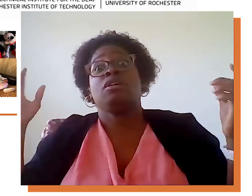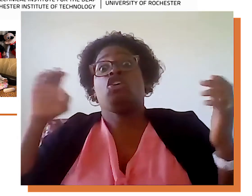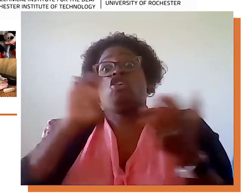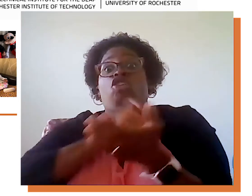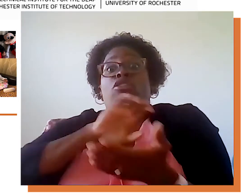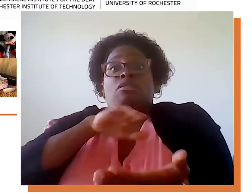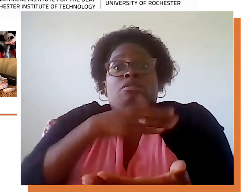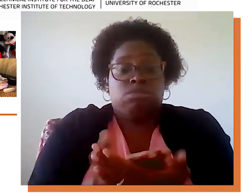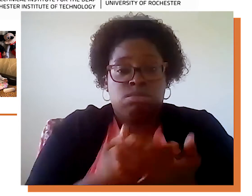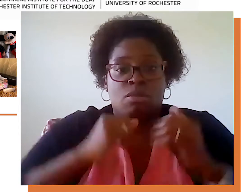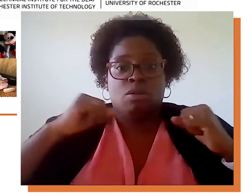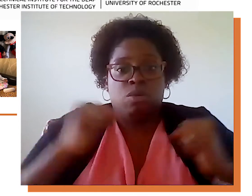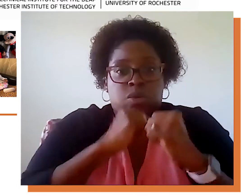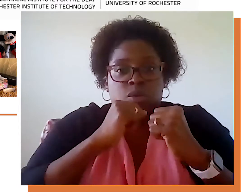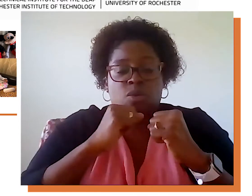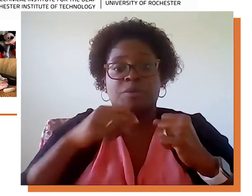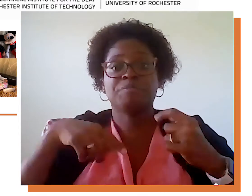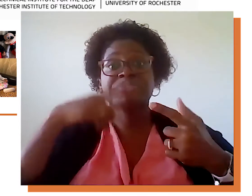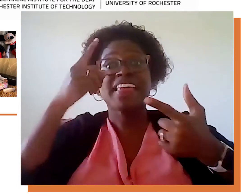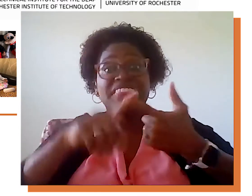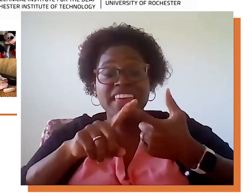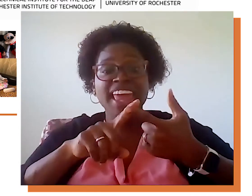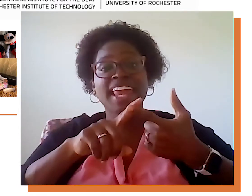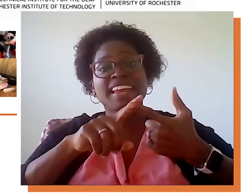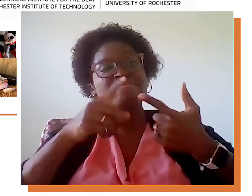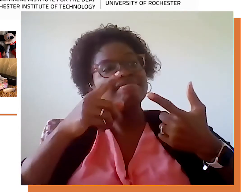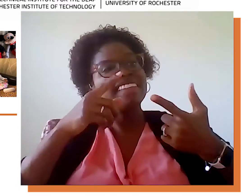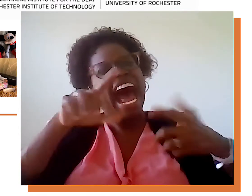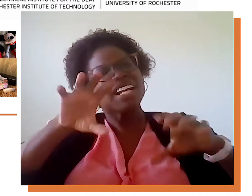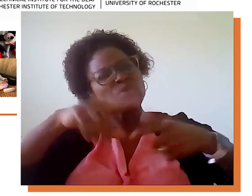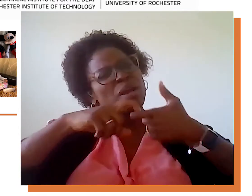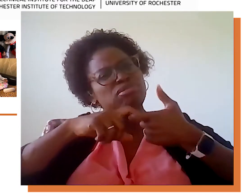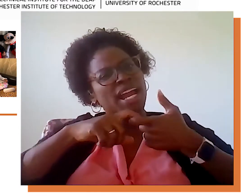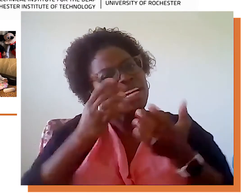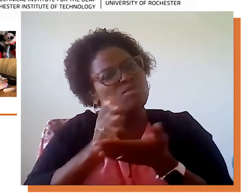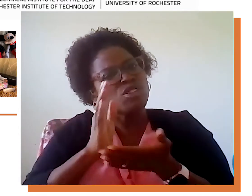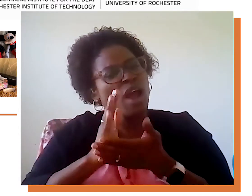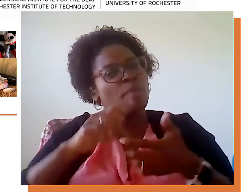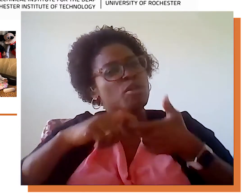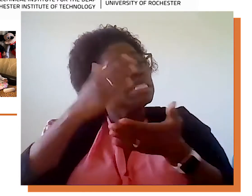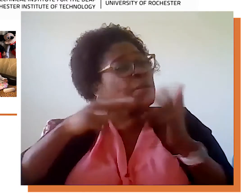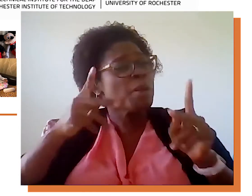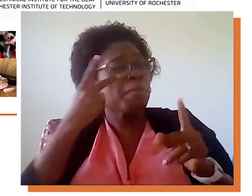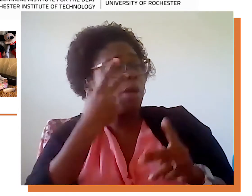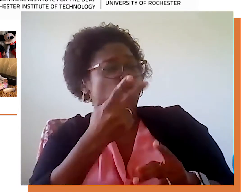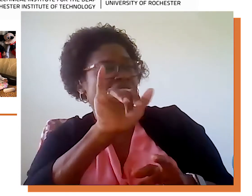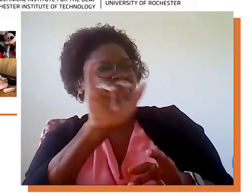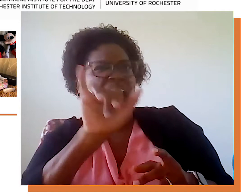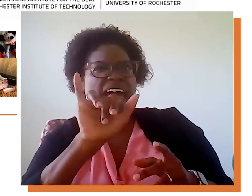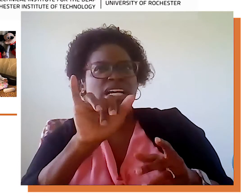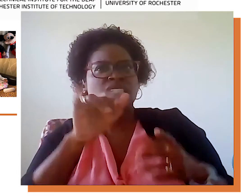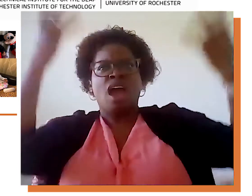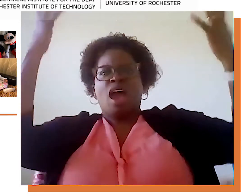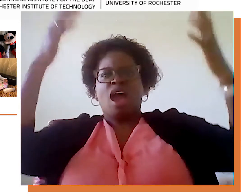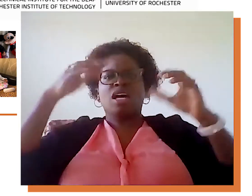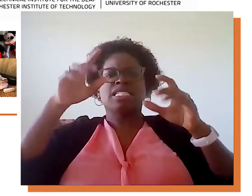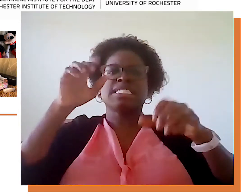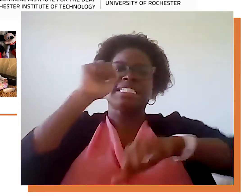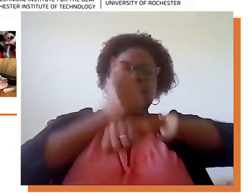and she was able to get Earl to Rochester. And some people look at that this is a welcome pause,